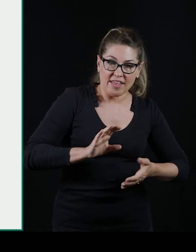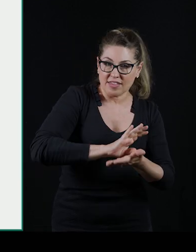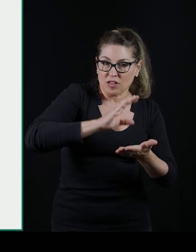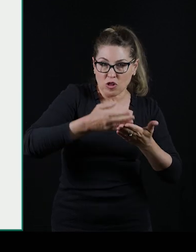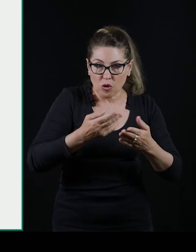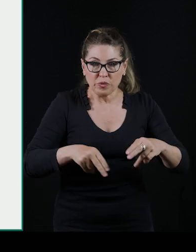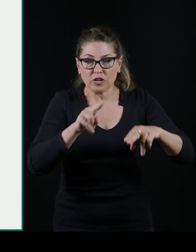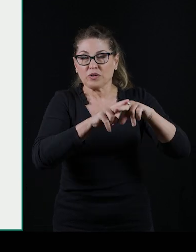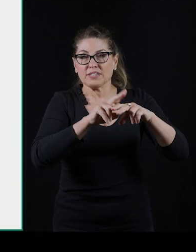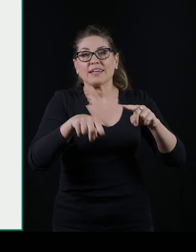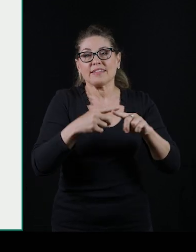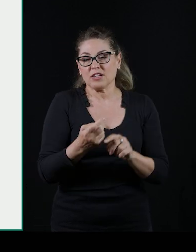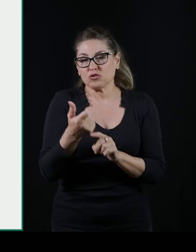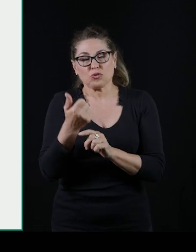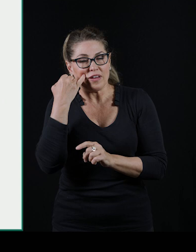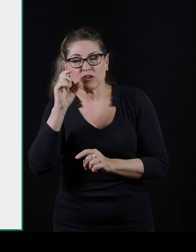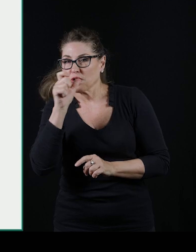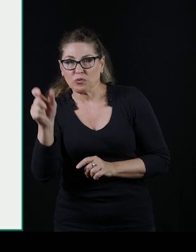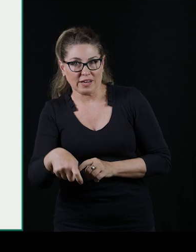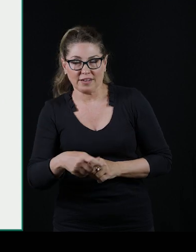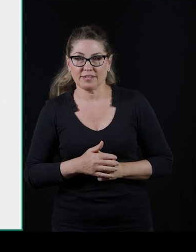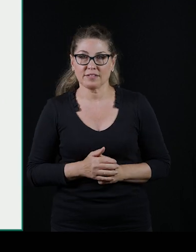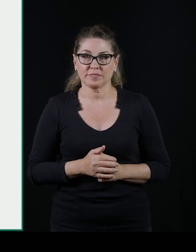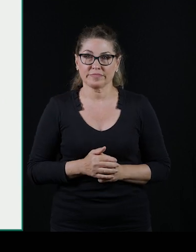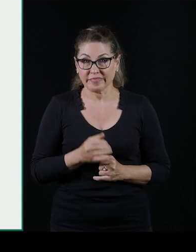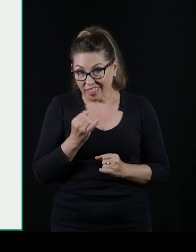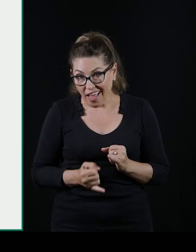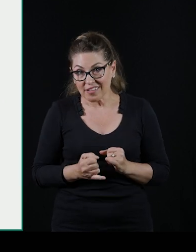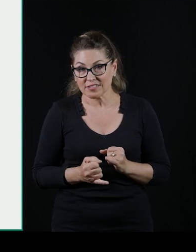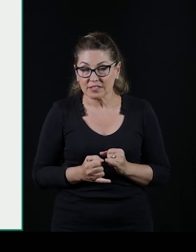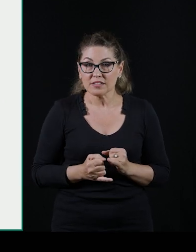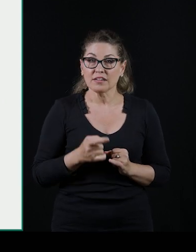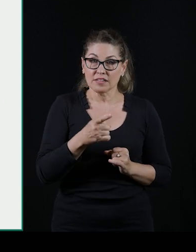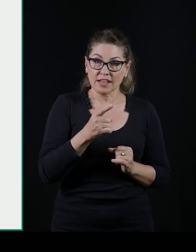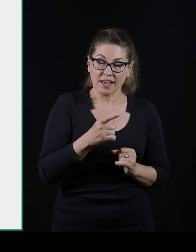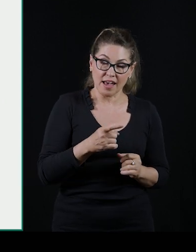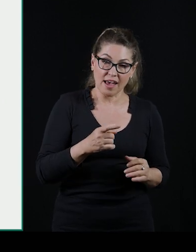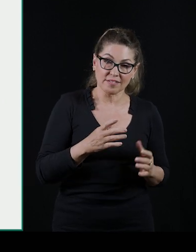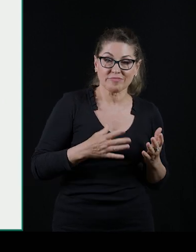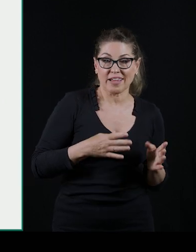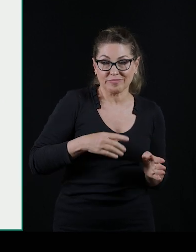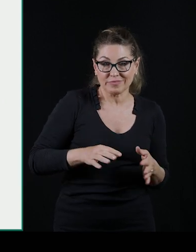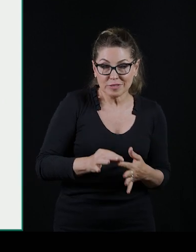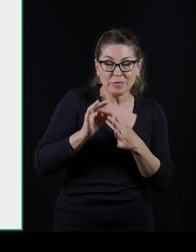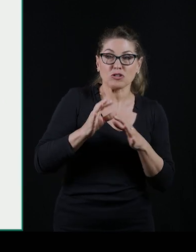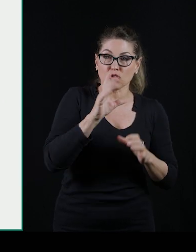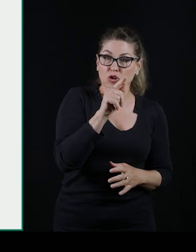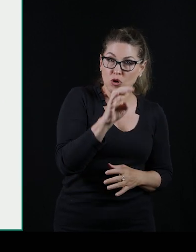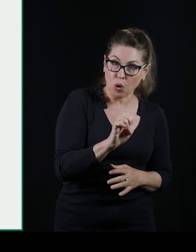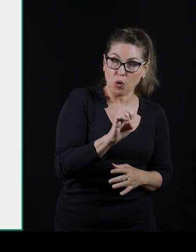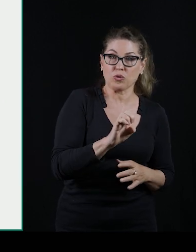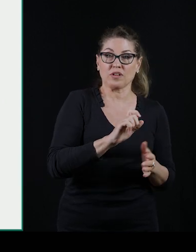and destroy VMs when they were no longer needed. Lastly, there was custom code authored by the realms team that was running